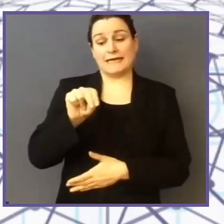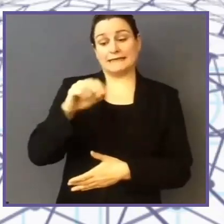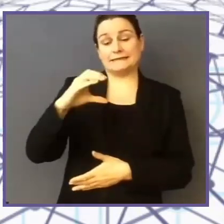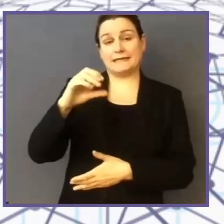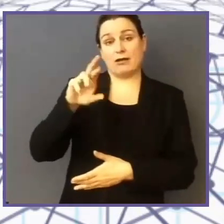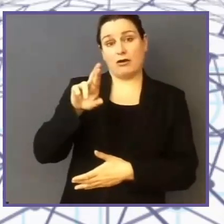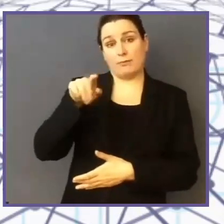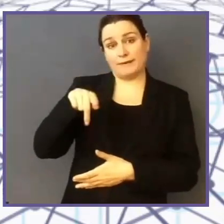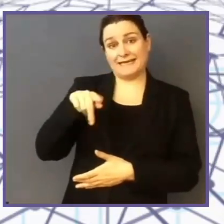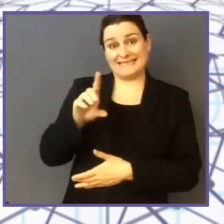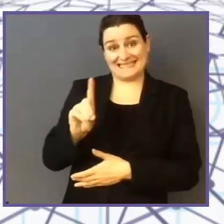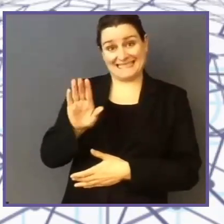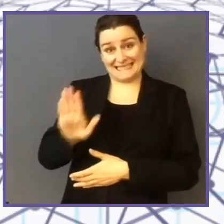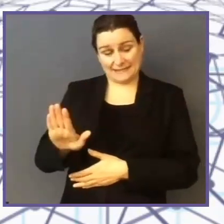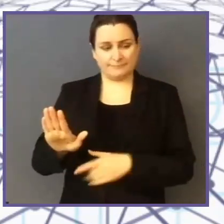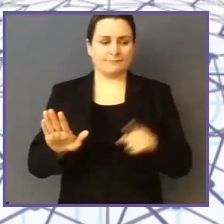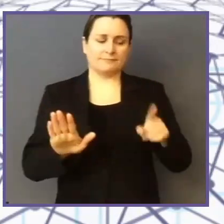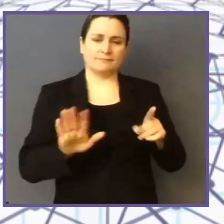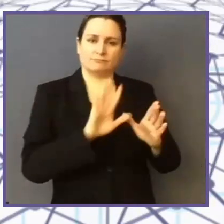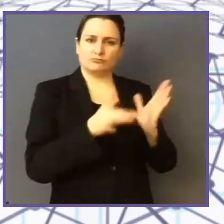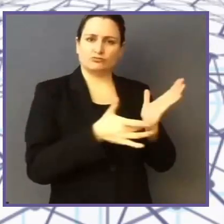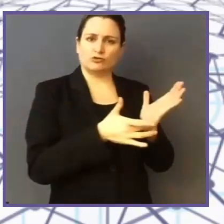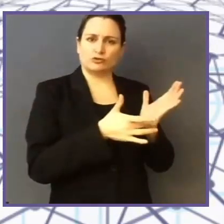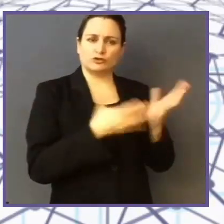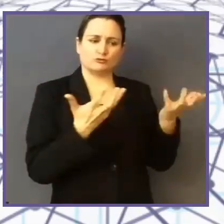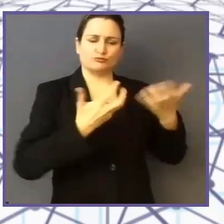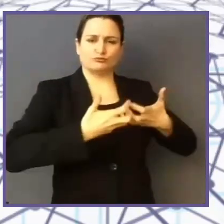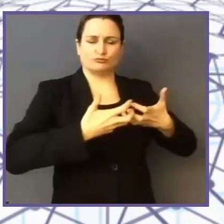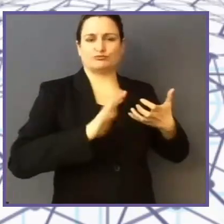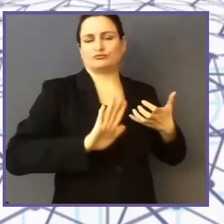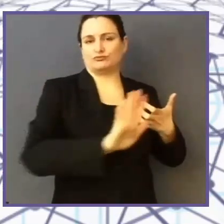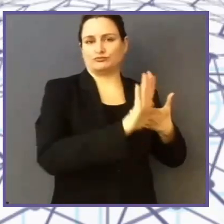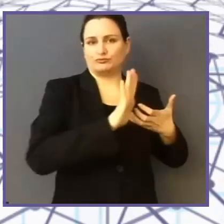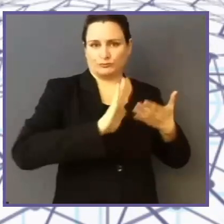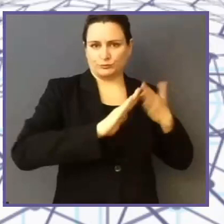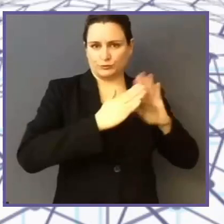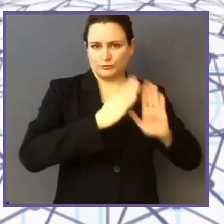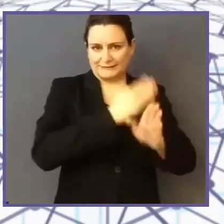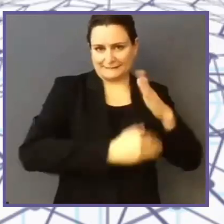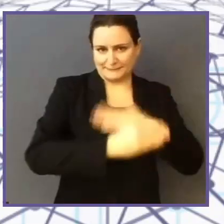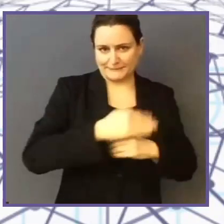of the shift in approach towards the rights and requirements of persons with disabilities.